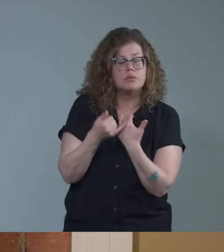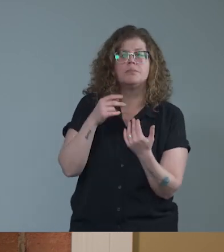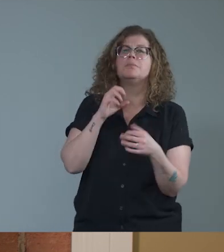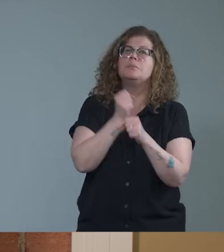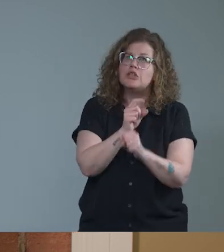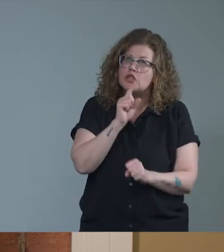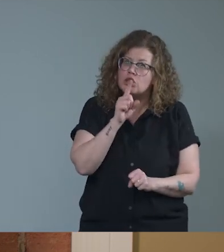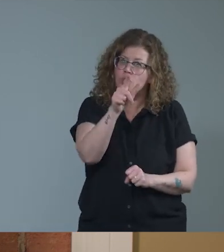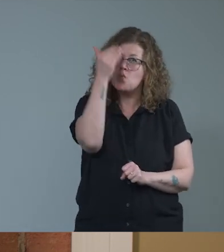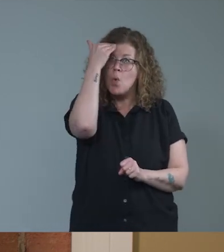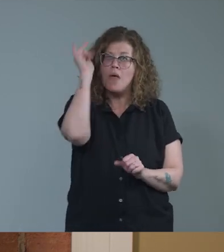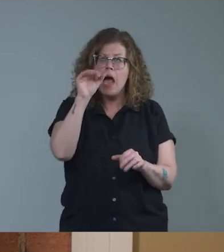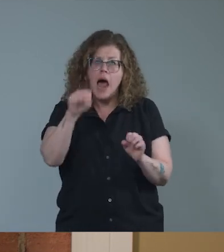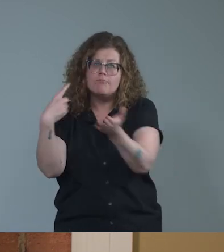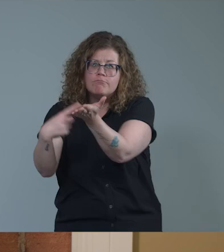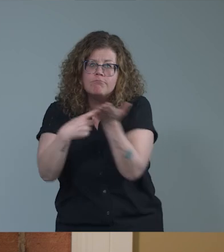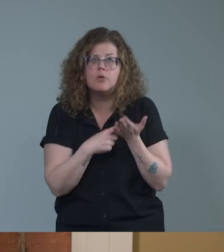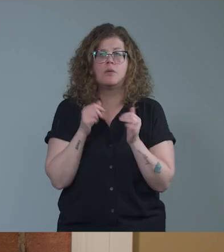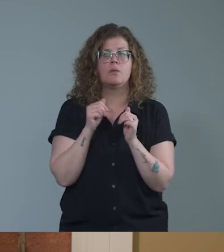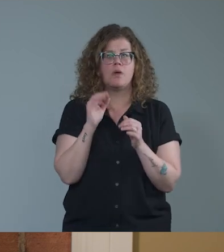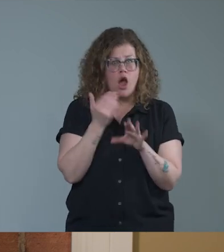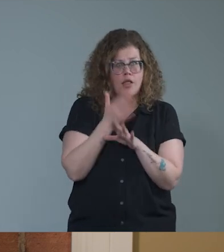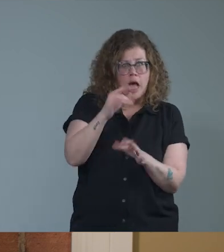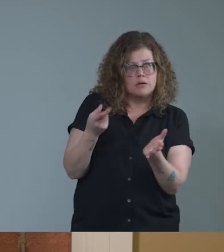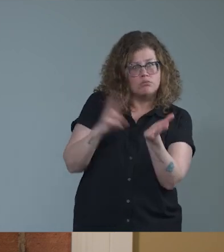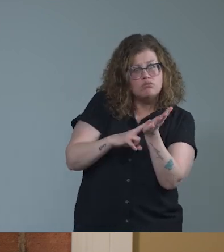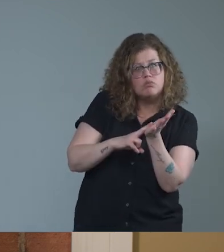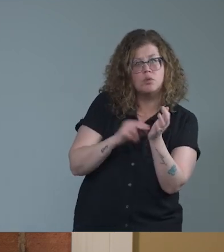capital project, that project is covered under a prime contractor already.